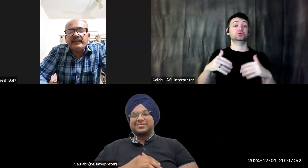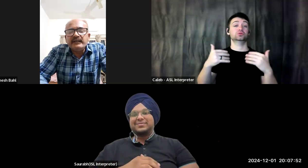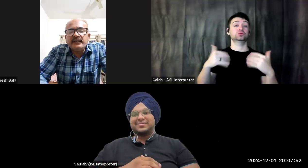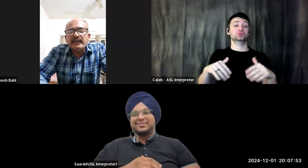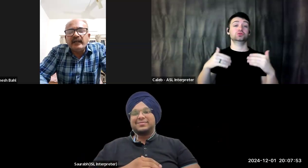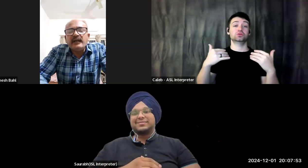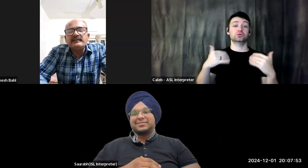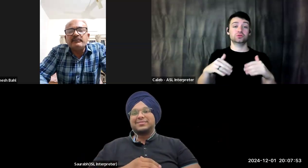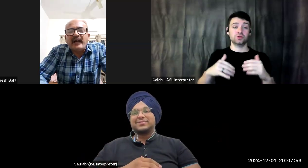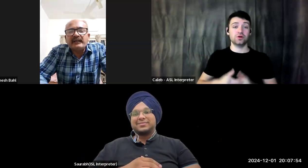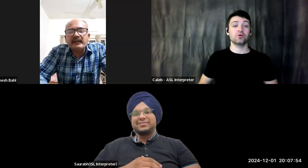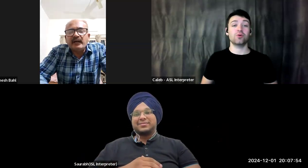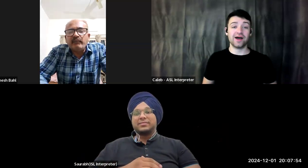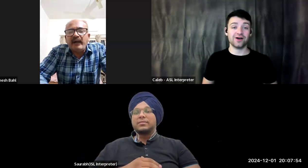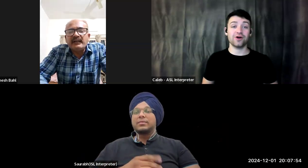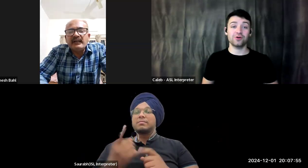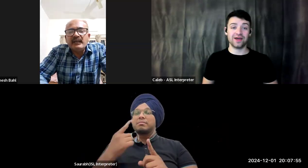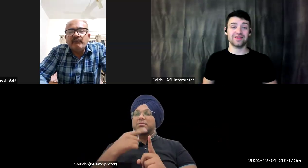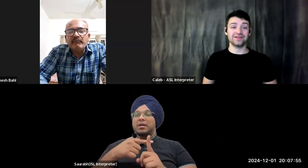And it has a battery ... [Interpreter speaking for Divya] Wow. Okay. That's impressive.